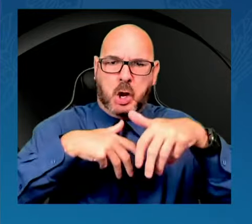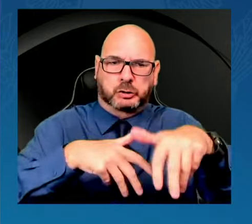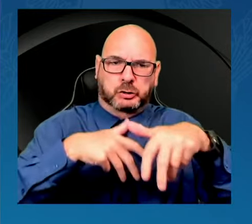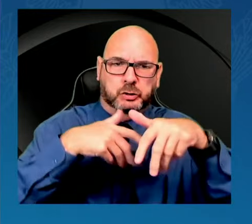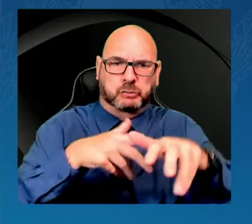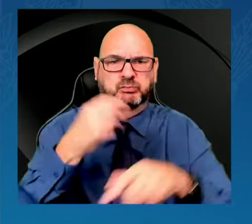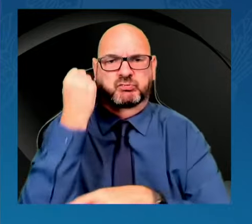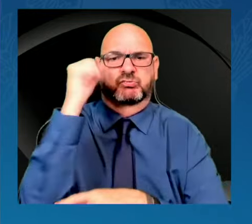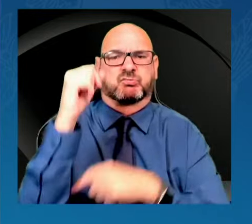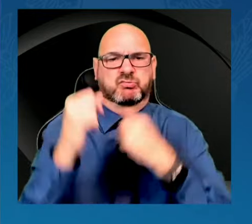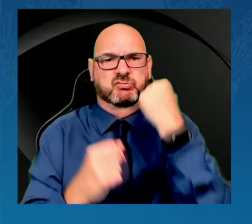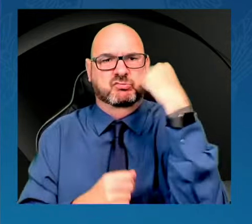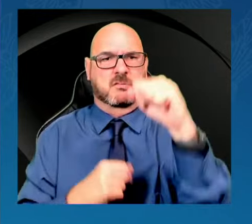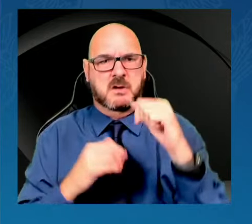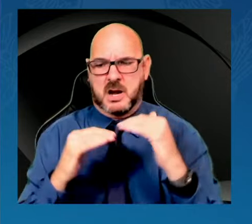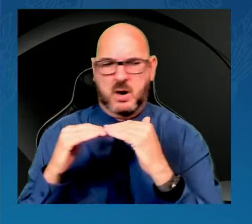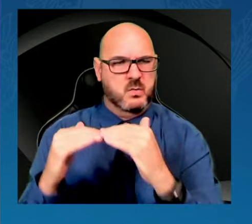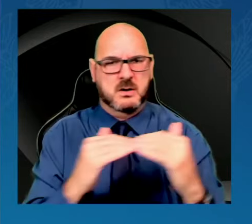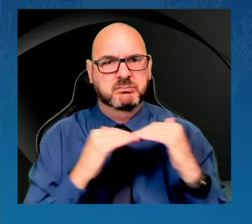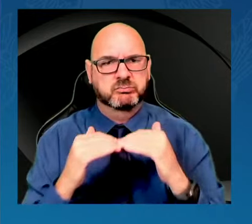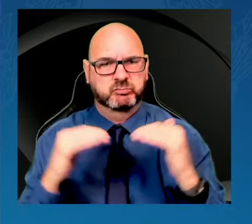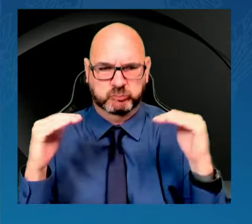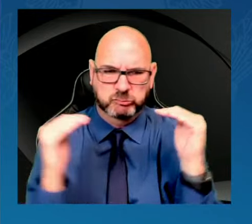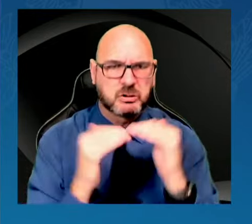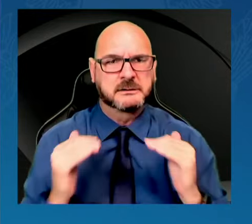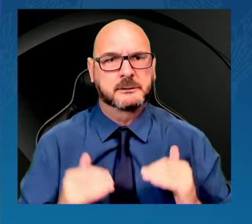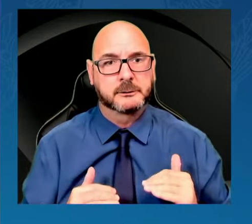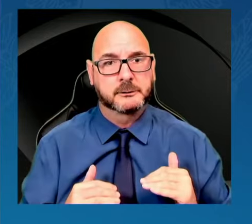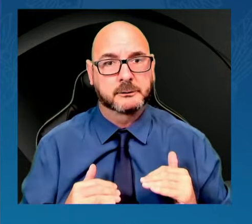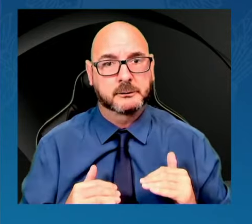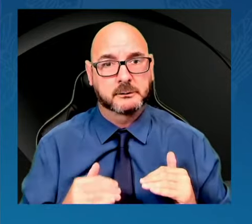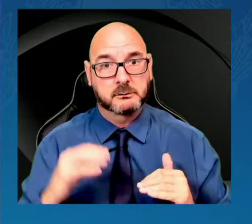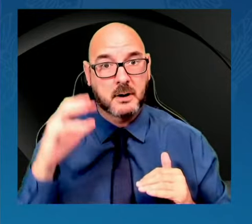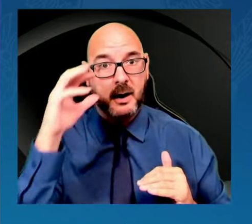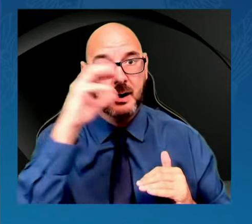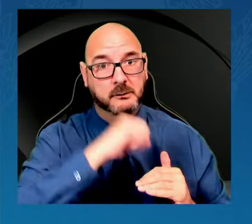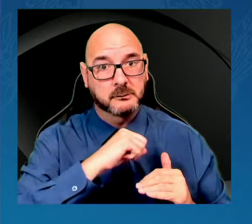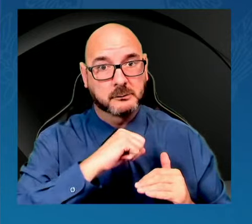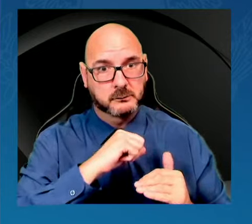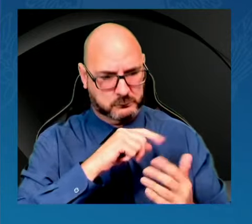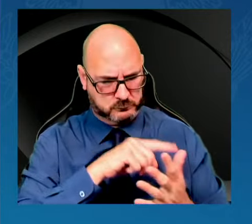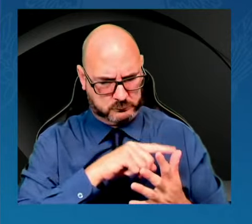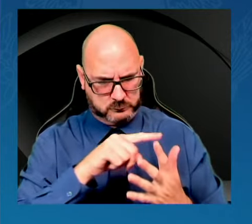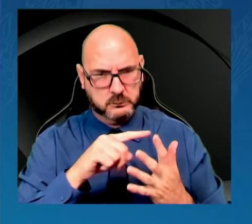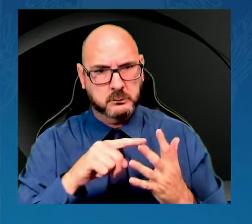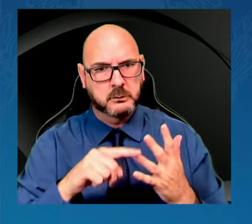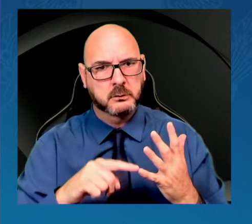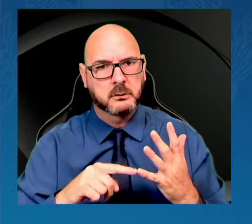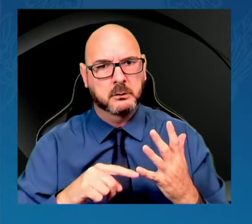And I guess the combination of all of that, at the earliest stages of my life,